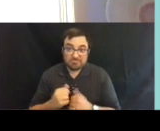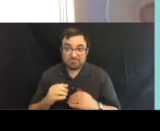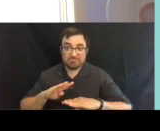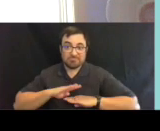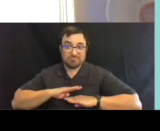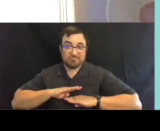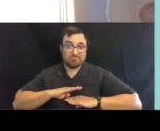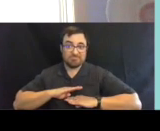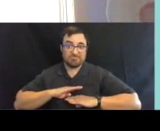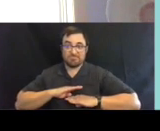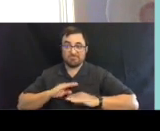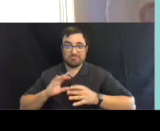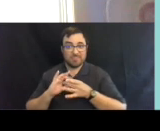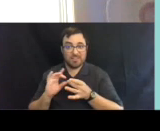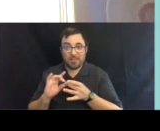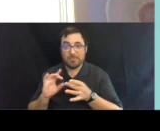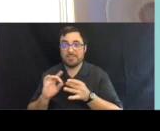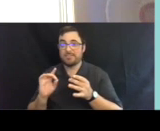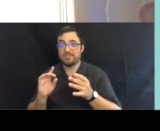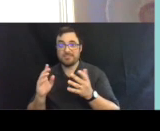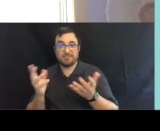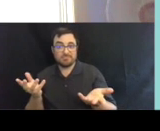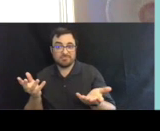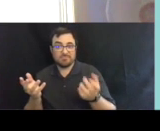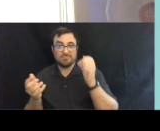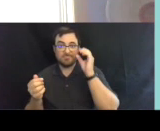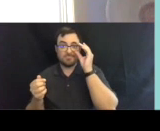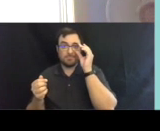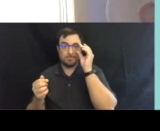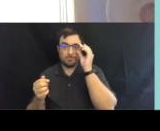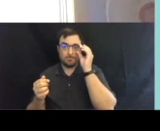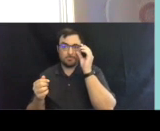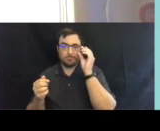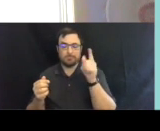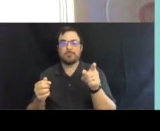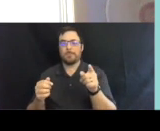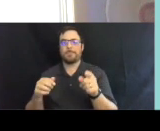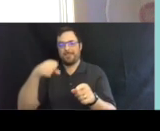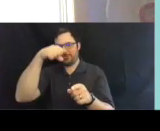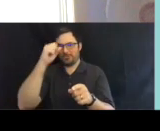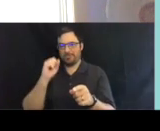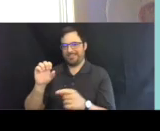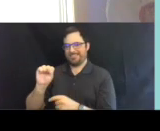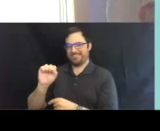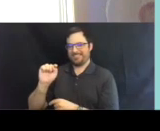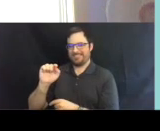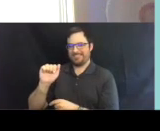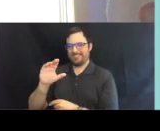have any comments on that or things that they would think different? Stacie: Patti, this is Stacie again. So kind of a